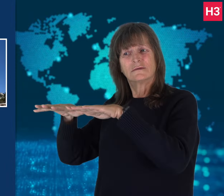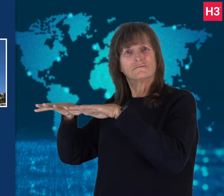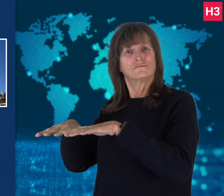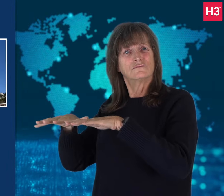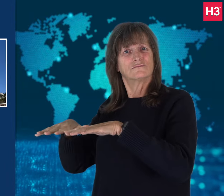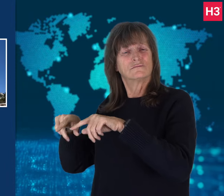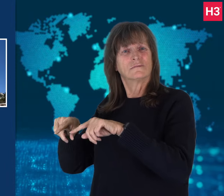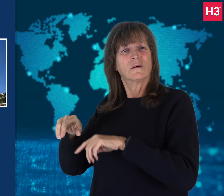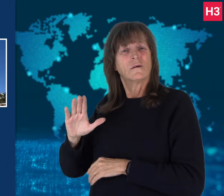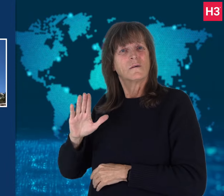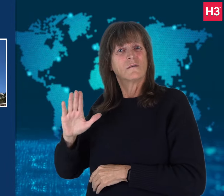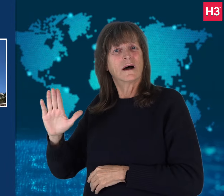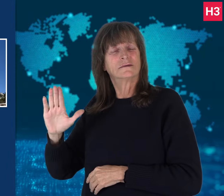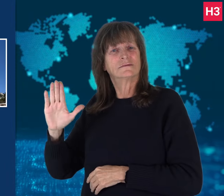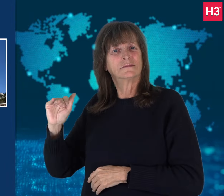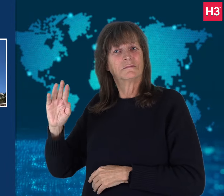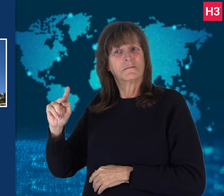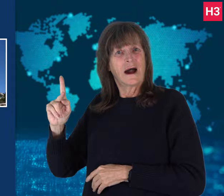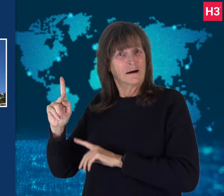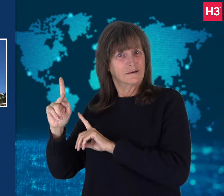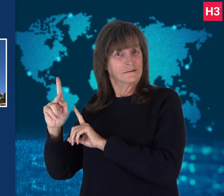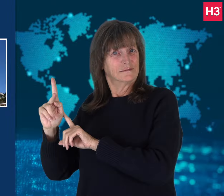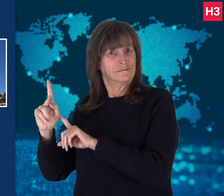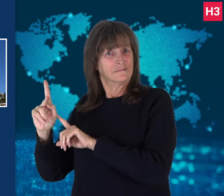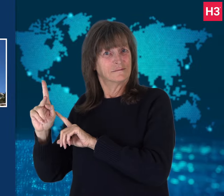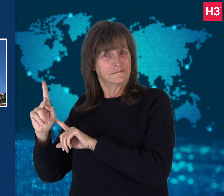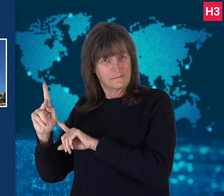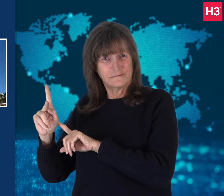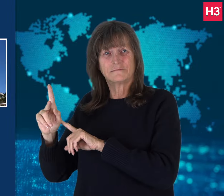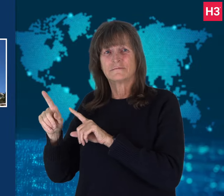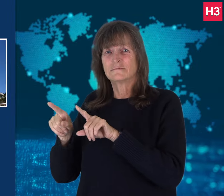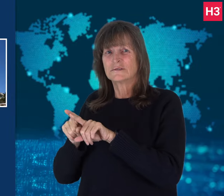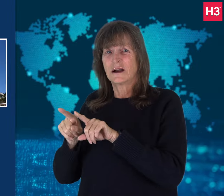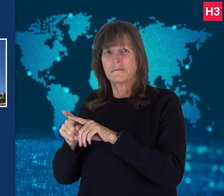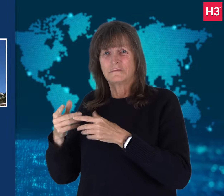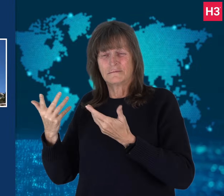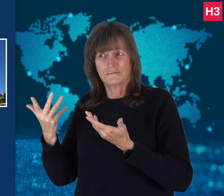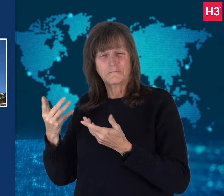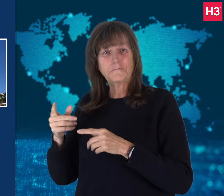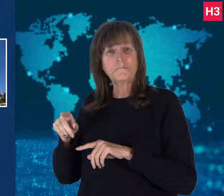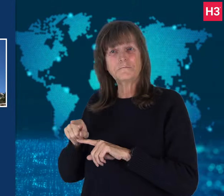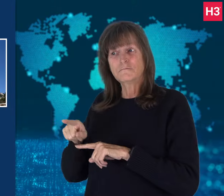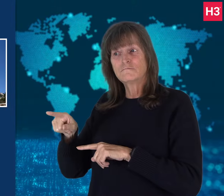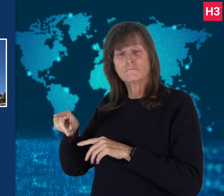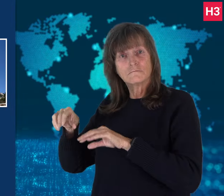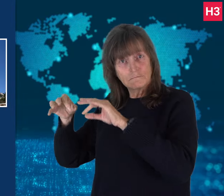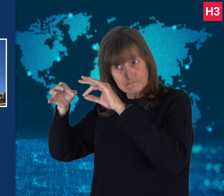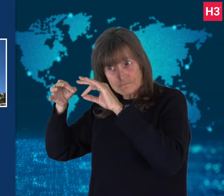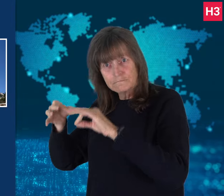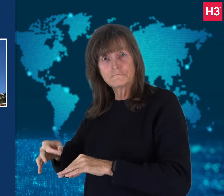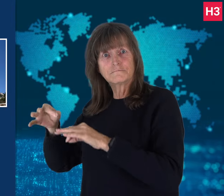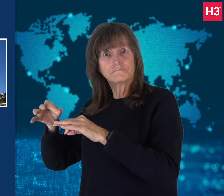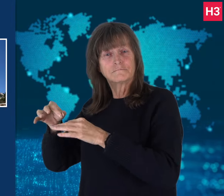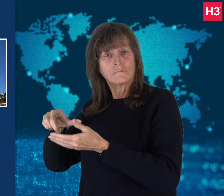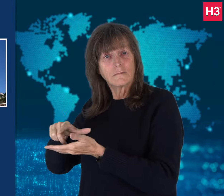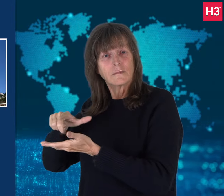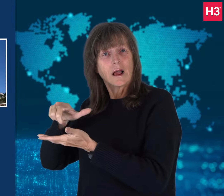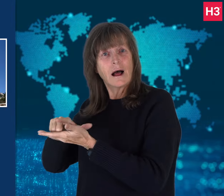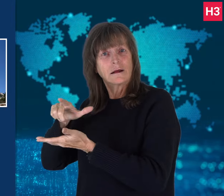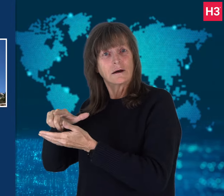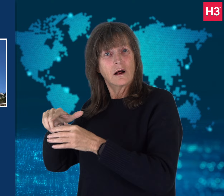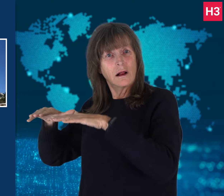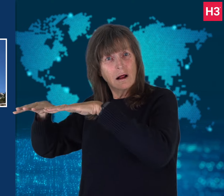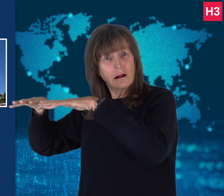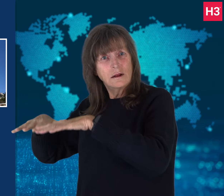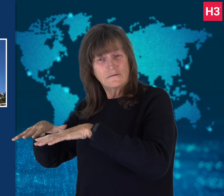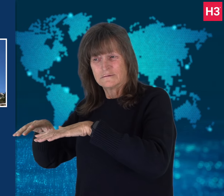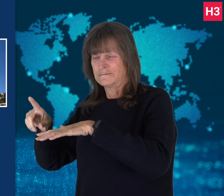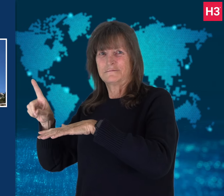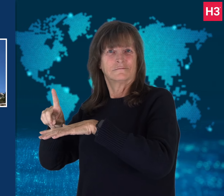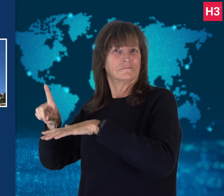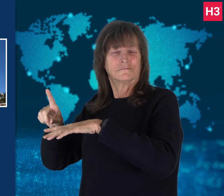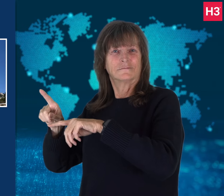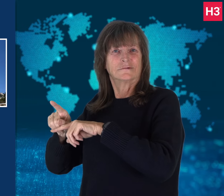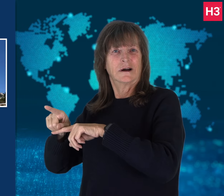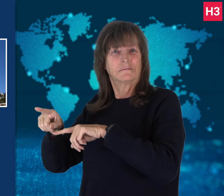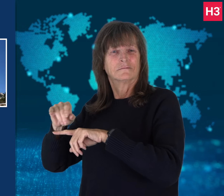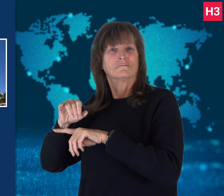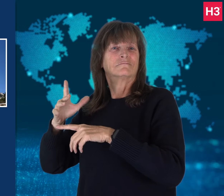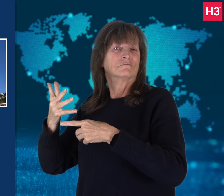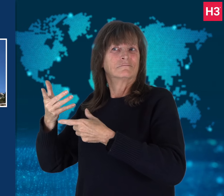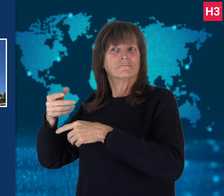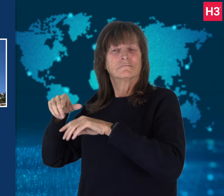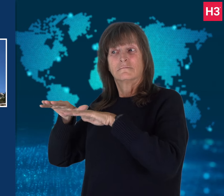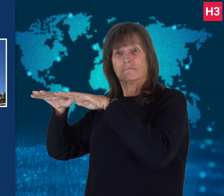Jewish settlements in the West Bank are considered illegal